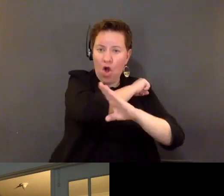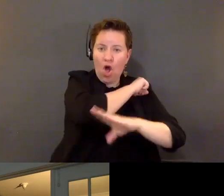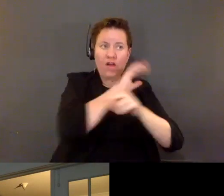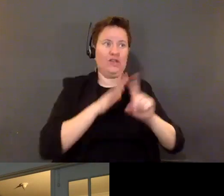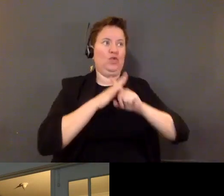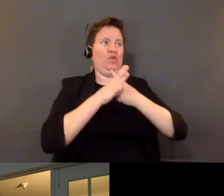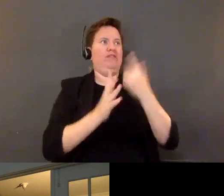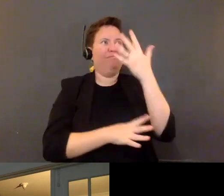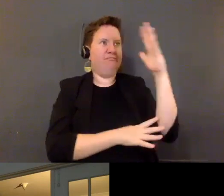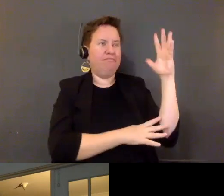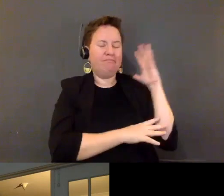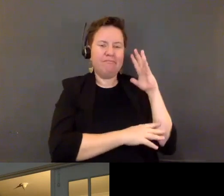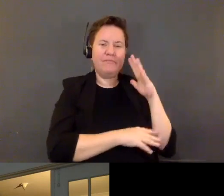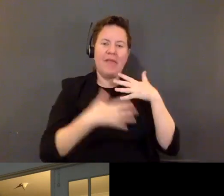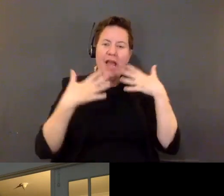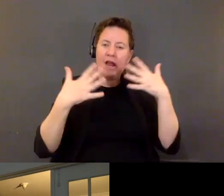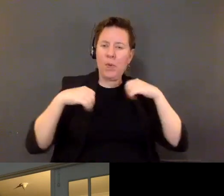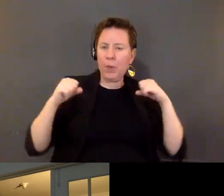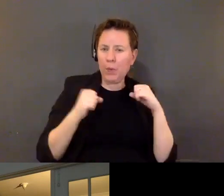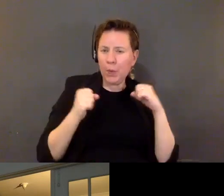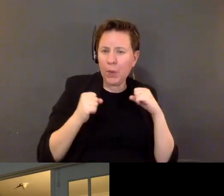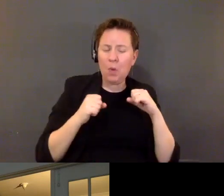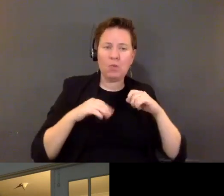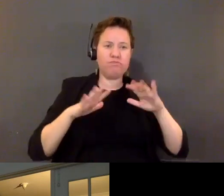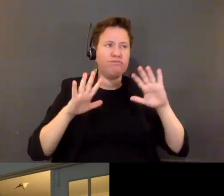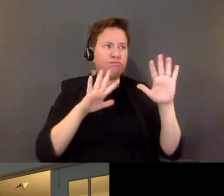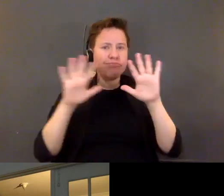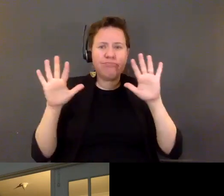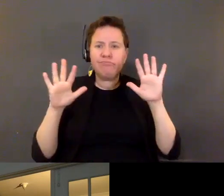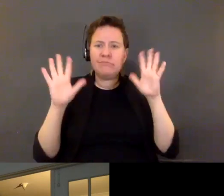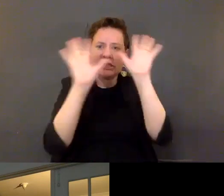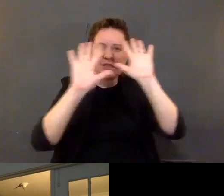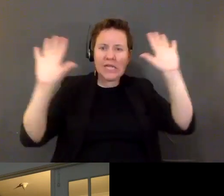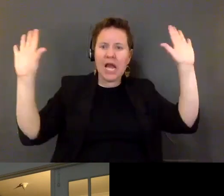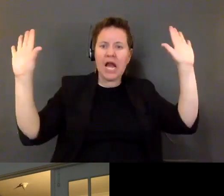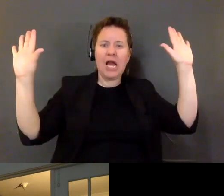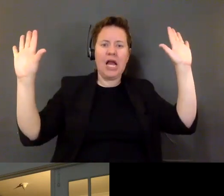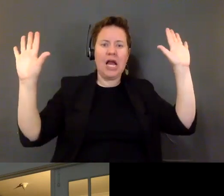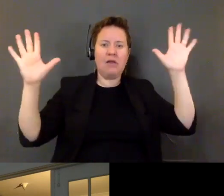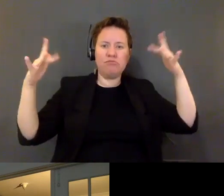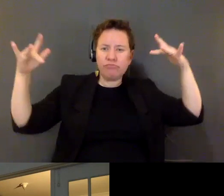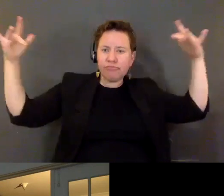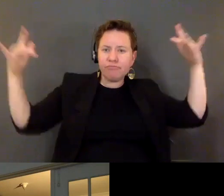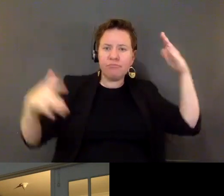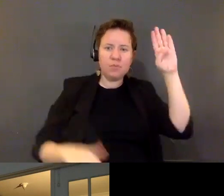the air was sharp and clear as beveled glass with sky a glaze of luminous blue audrey and